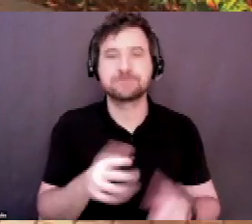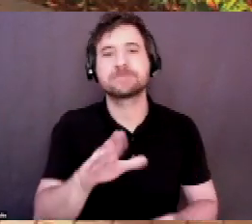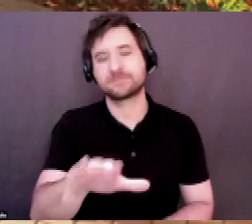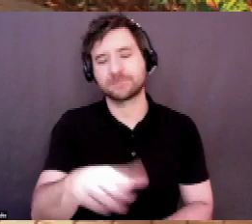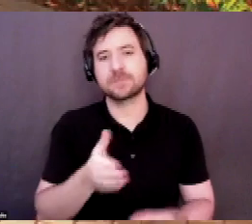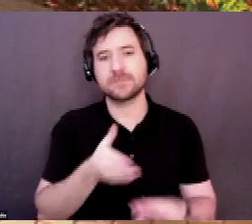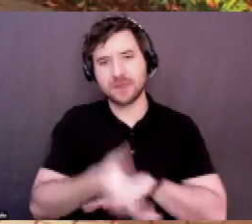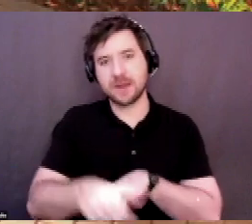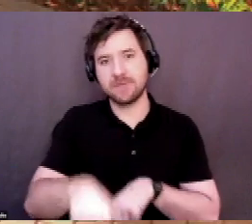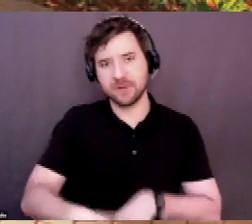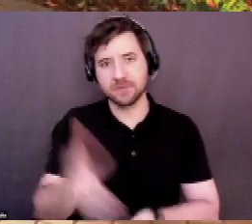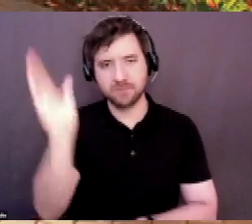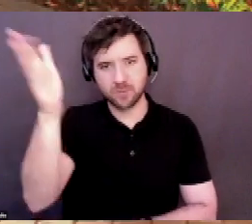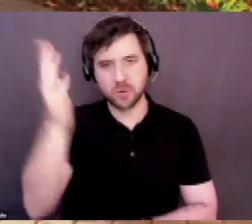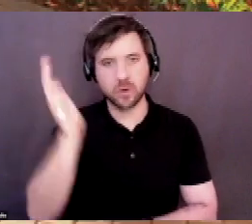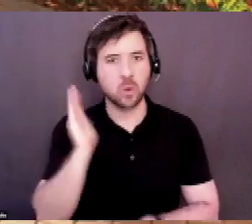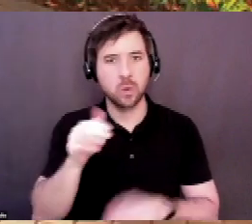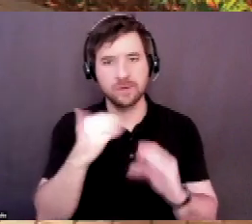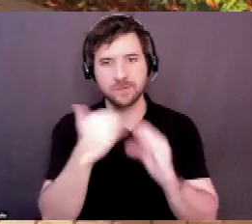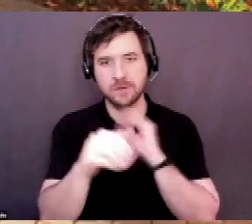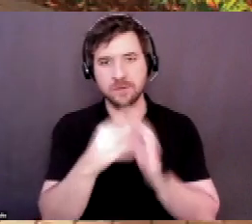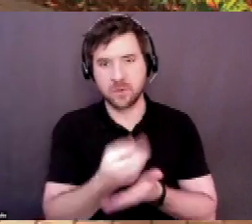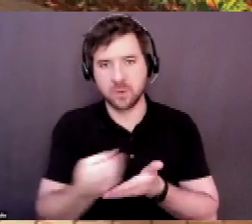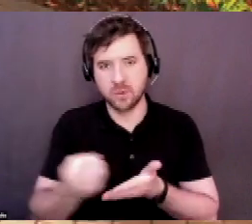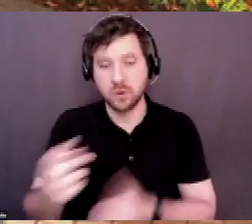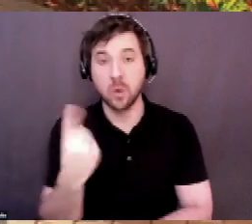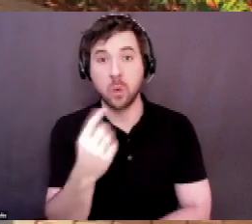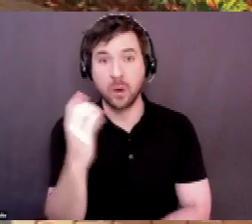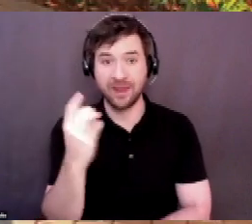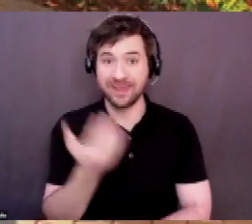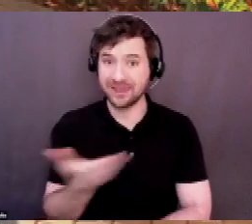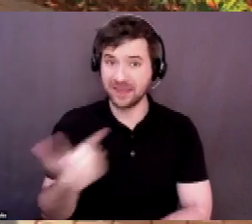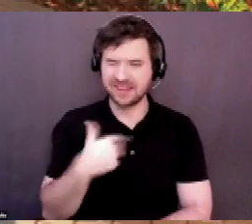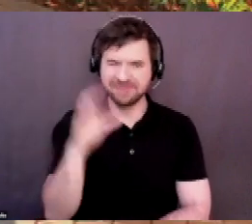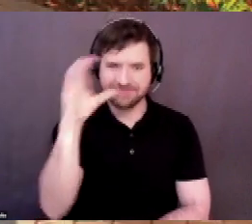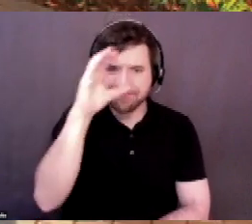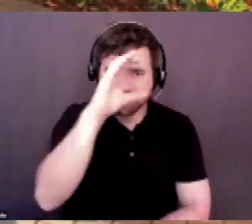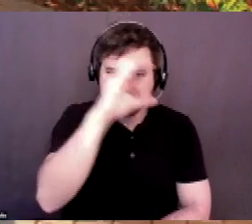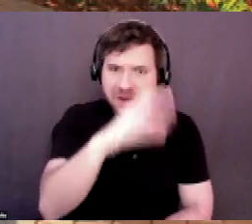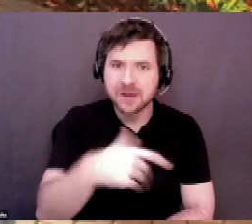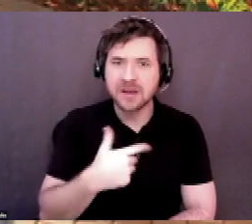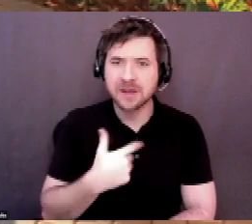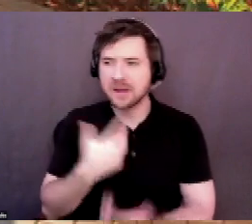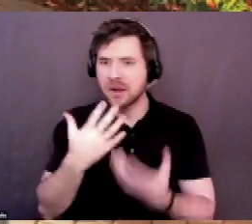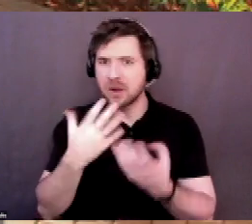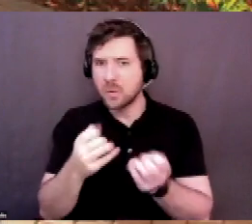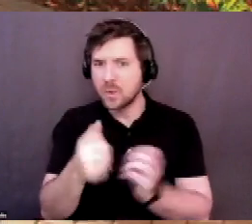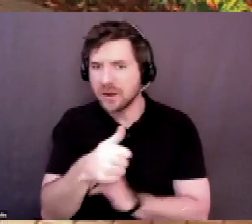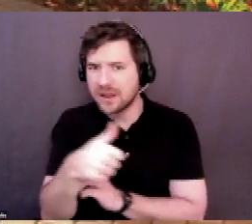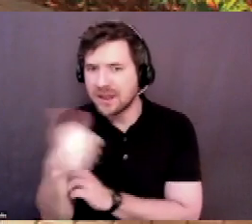but one thing I sought out was just a spare wheelchair that was a little bit wider than